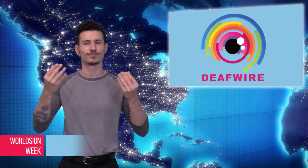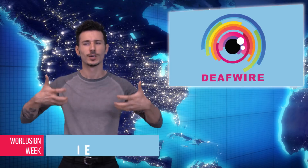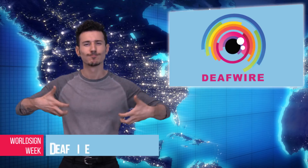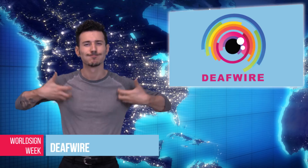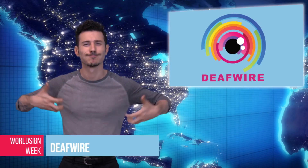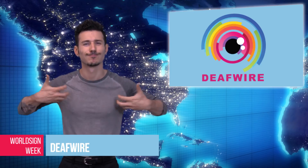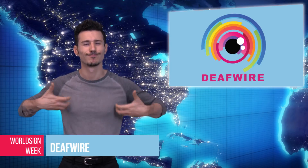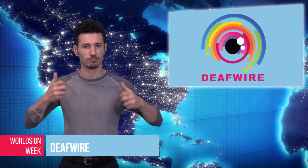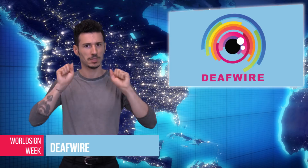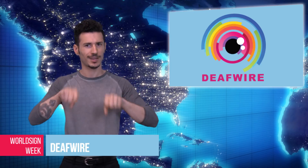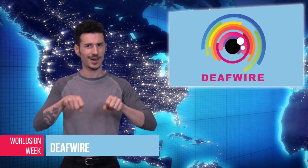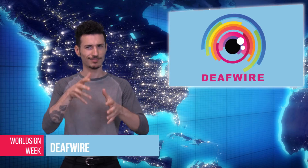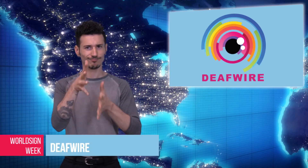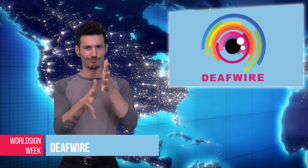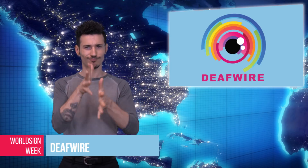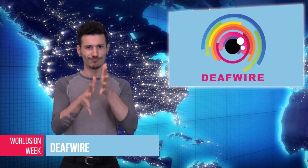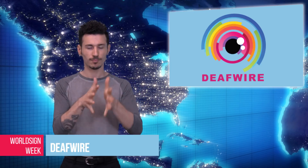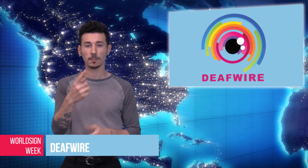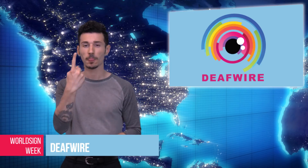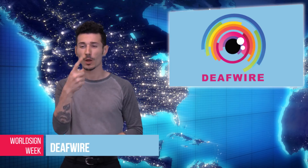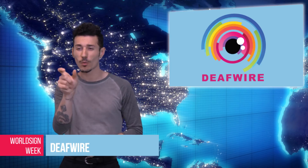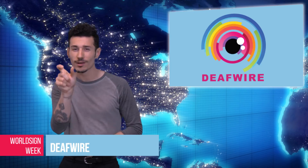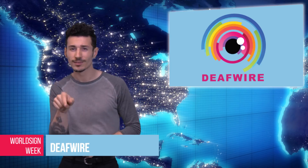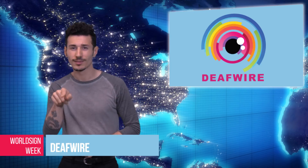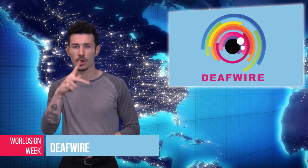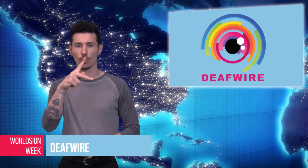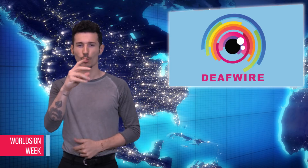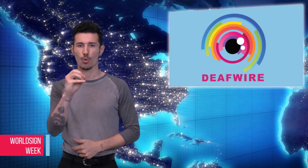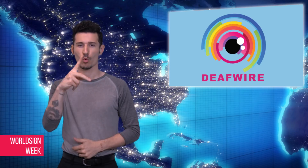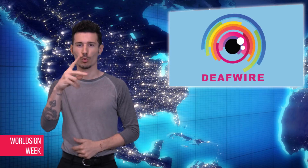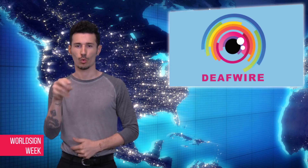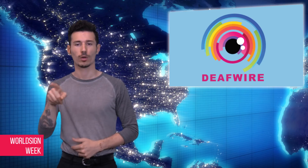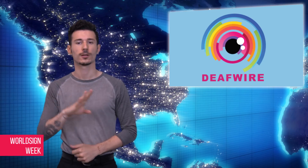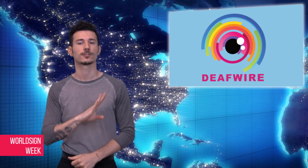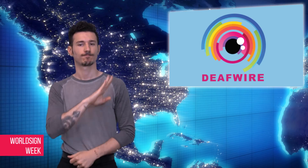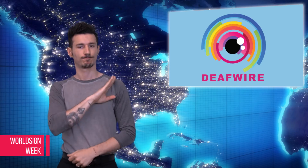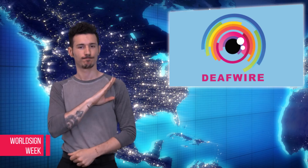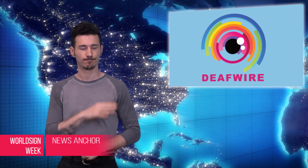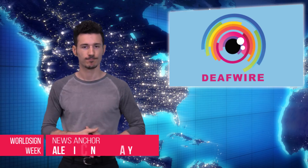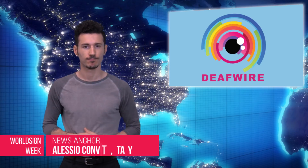Alessio: Death of Koko, among Apes who Signed